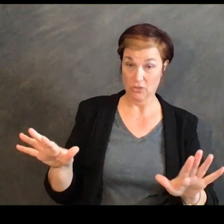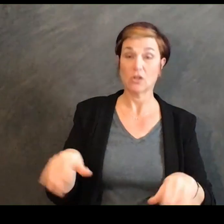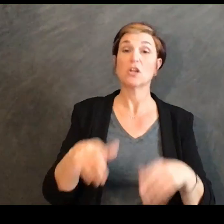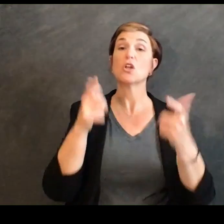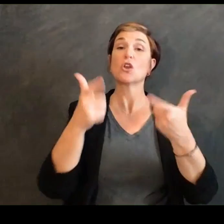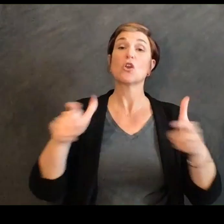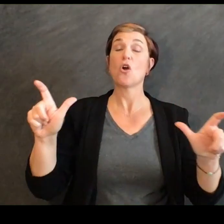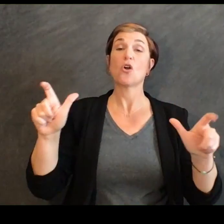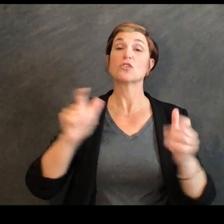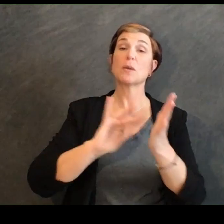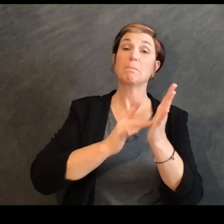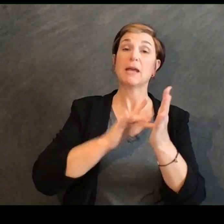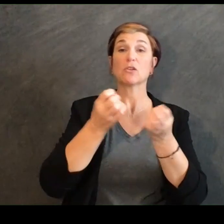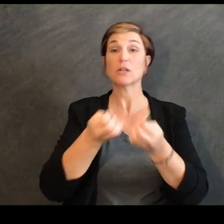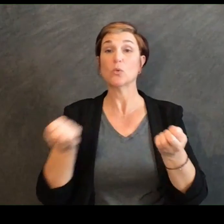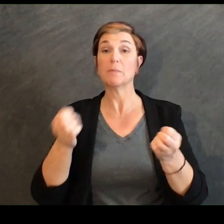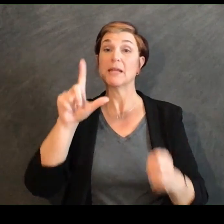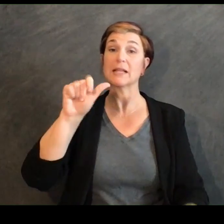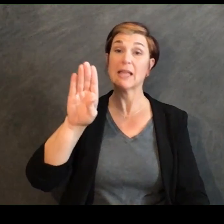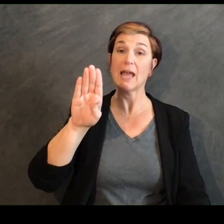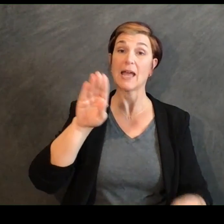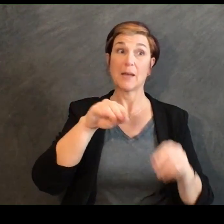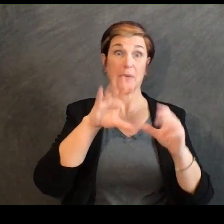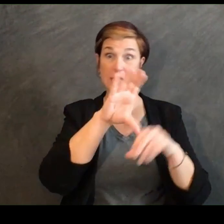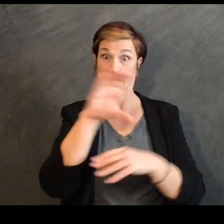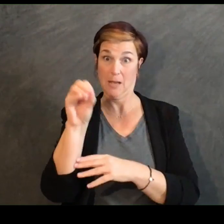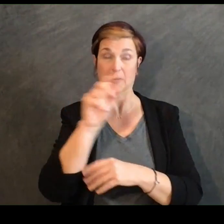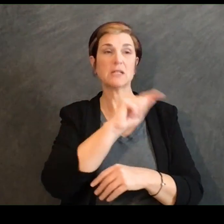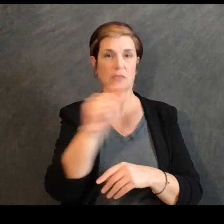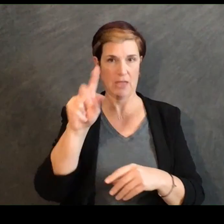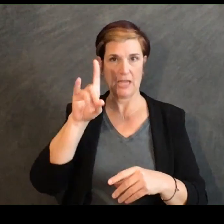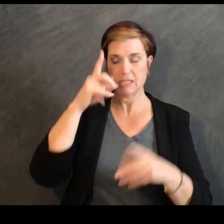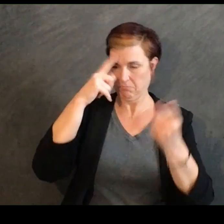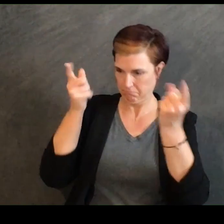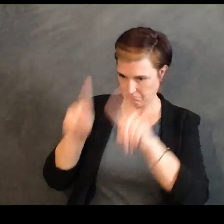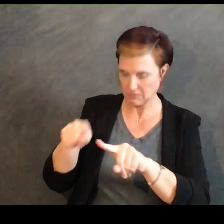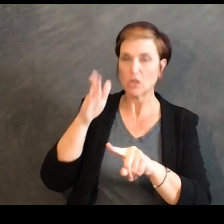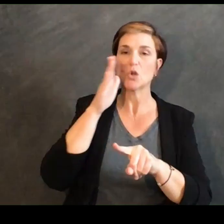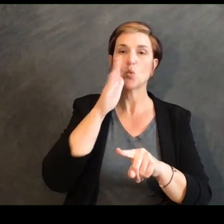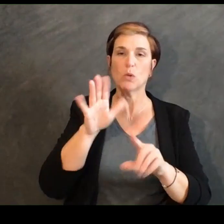companies took immediate action to adopt and develop new testing systems last